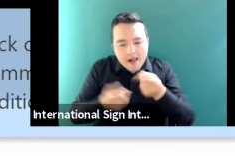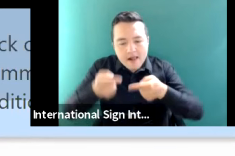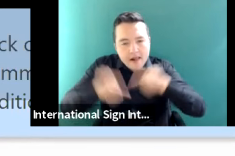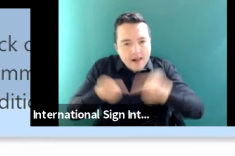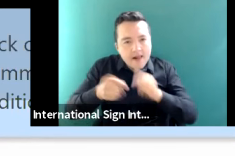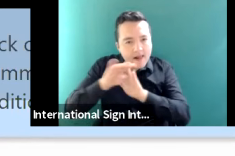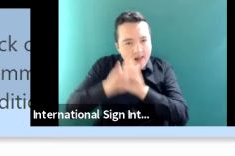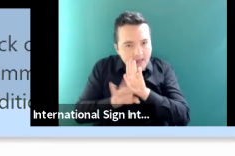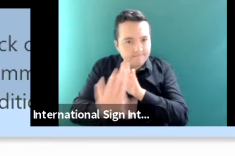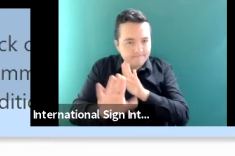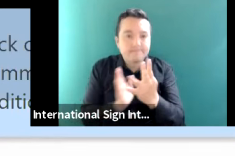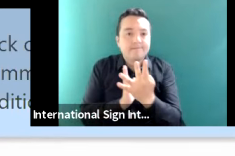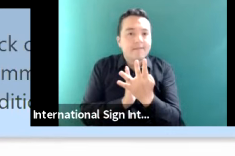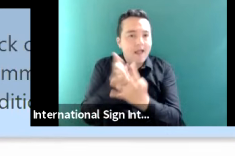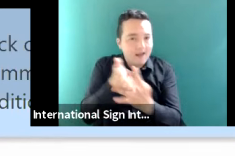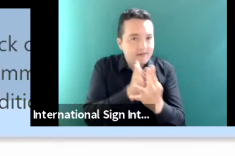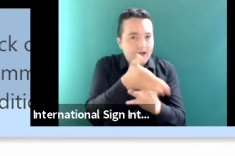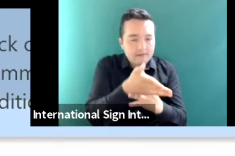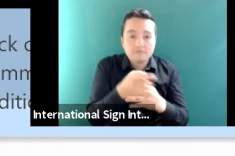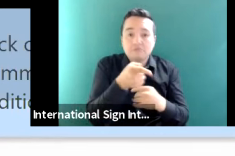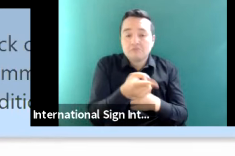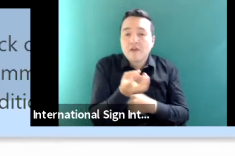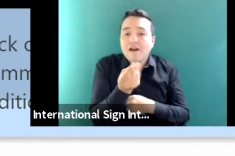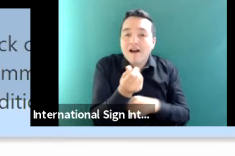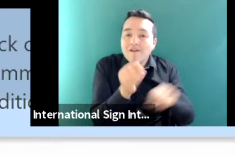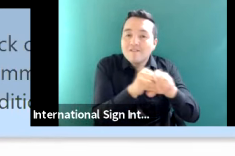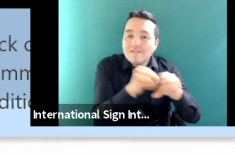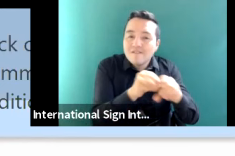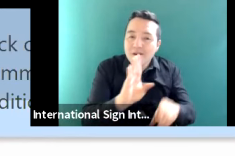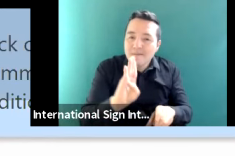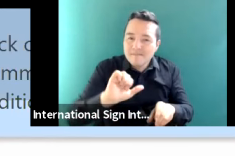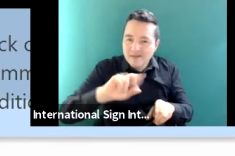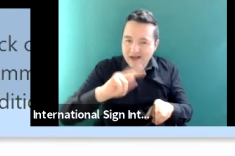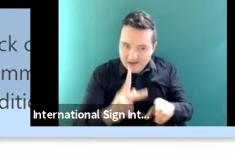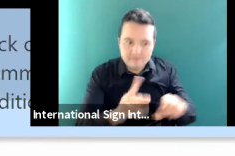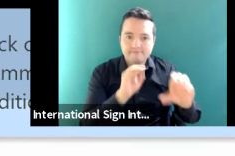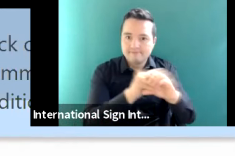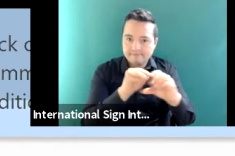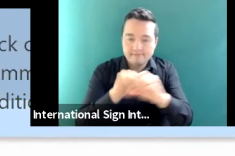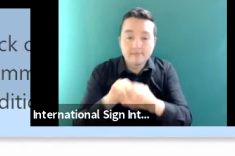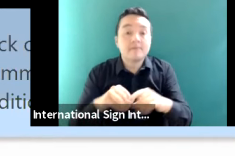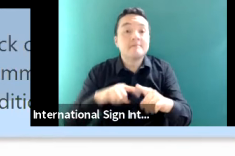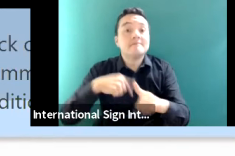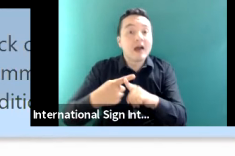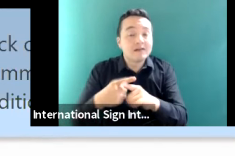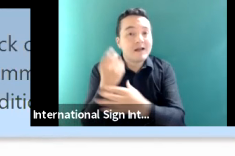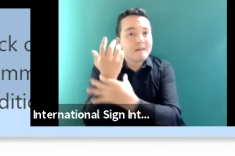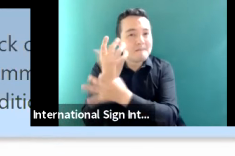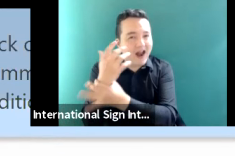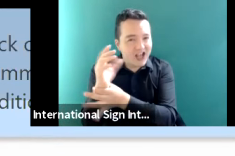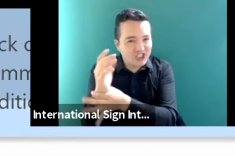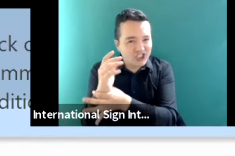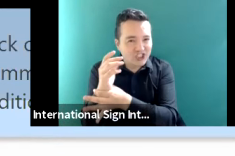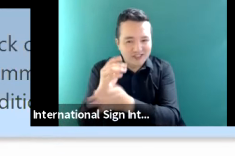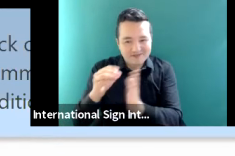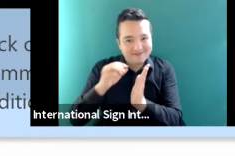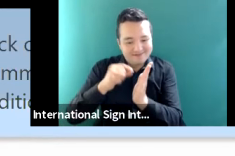It is the United nation CRPD.